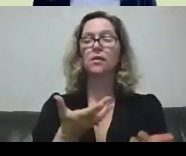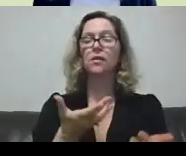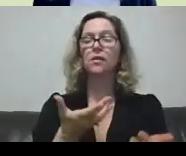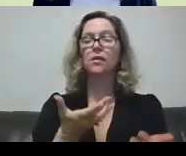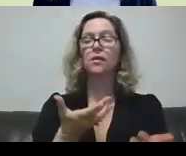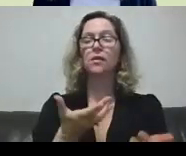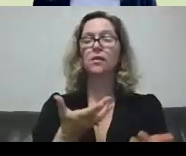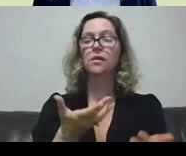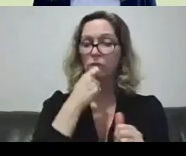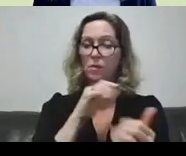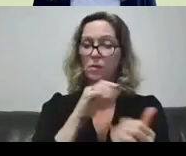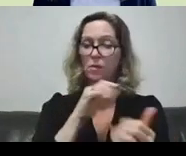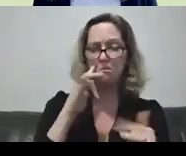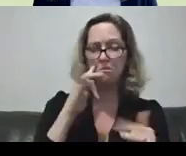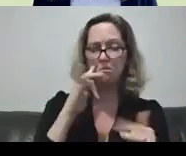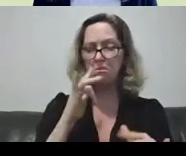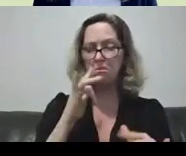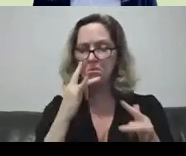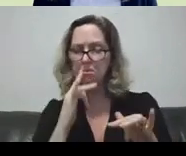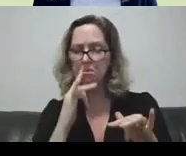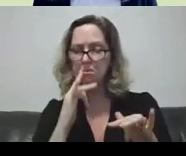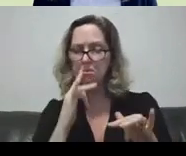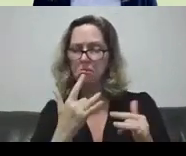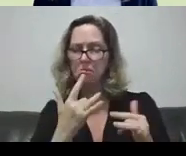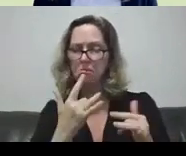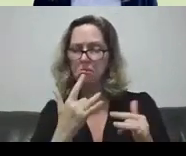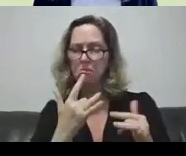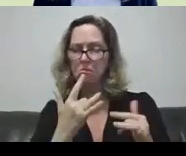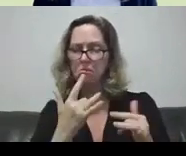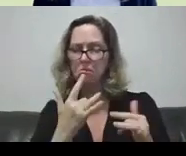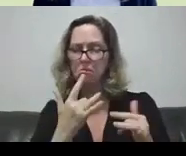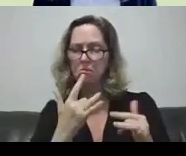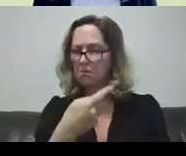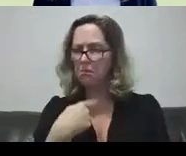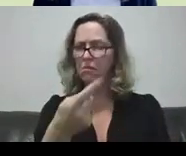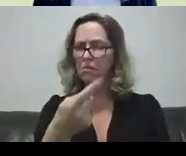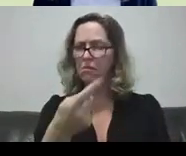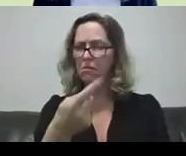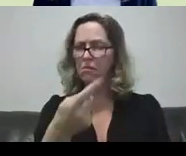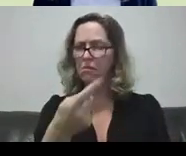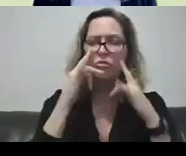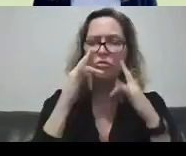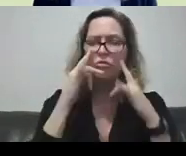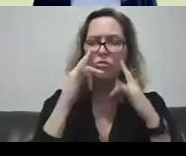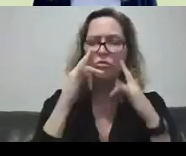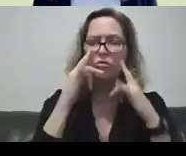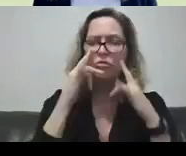and your little tester see if it works out as opposed to, you know, joining